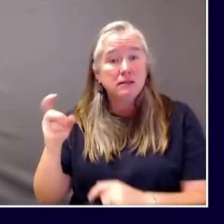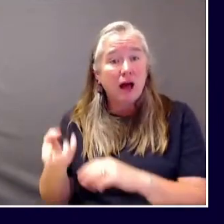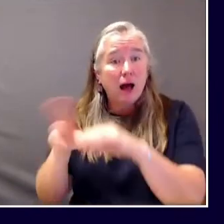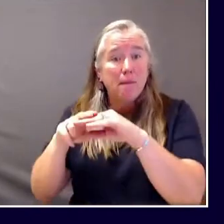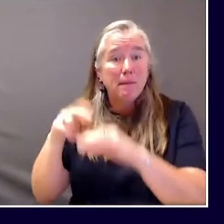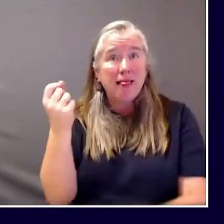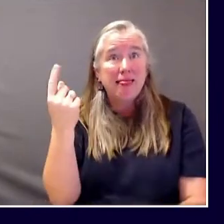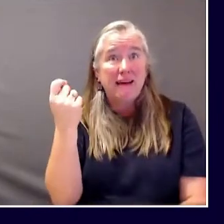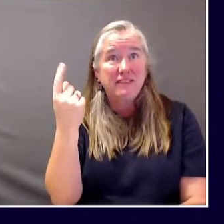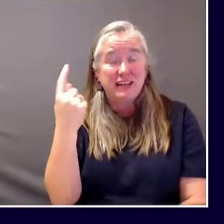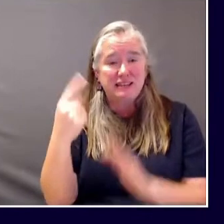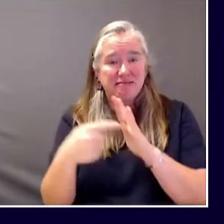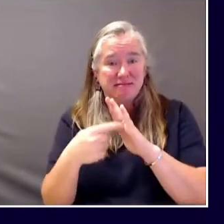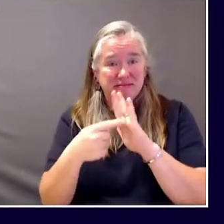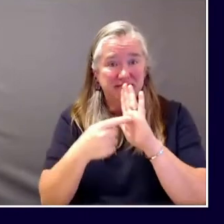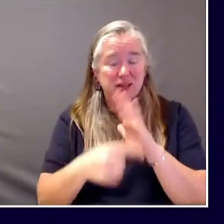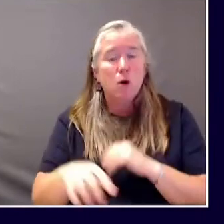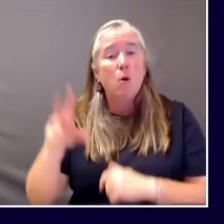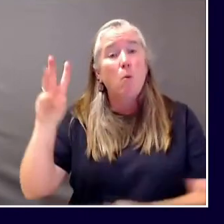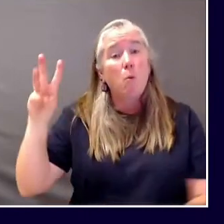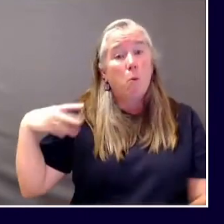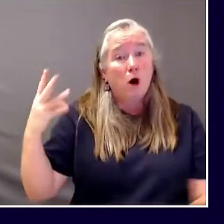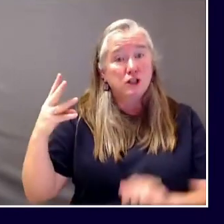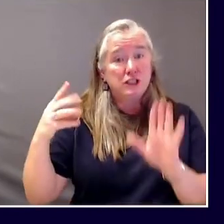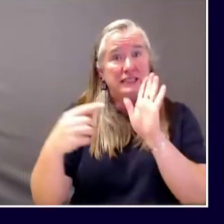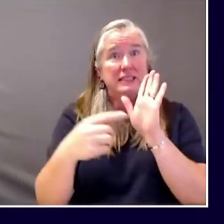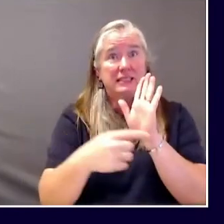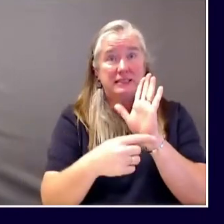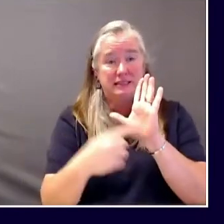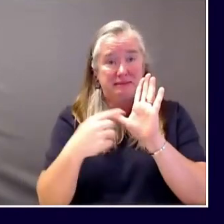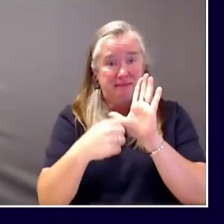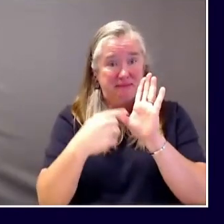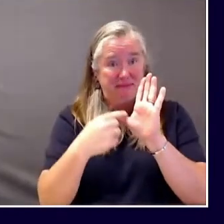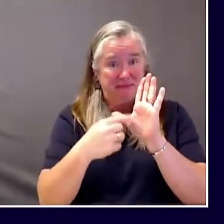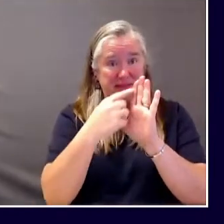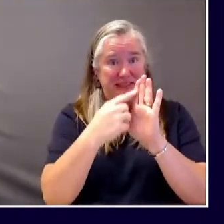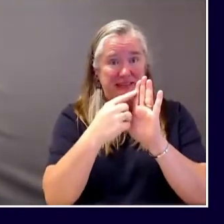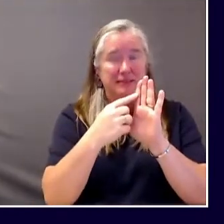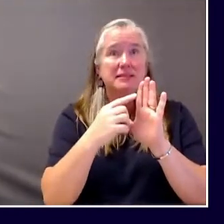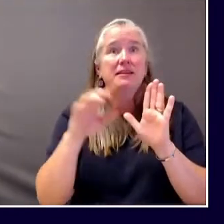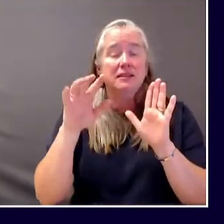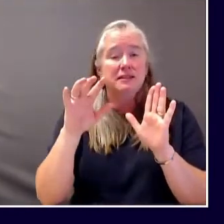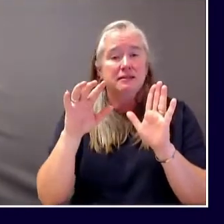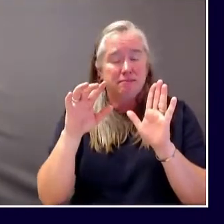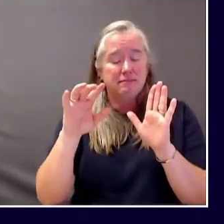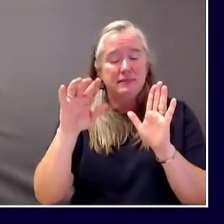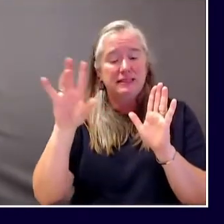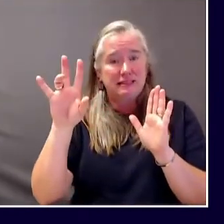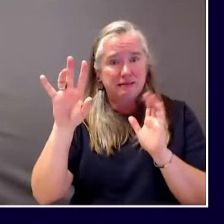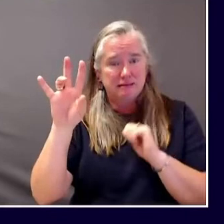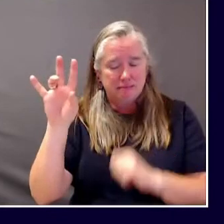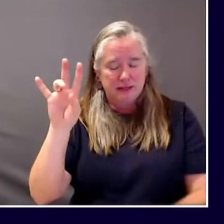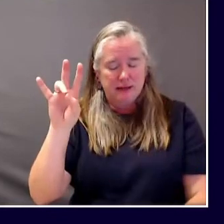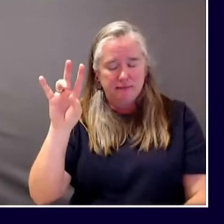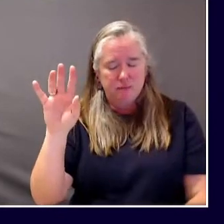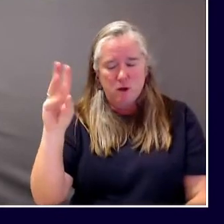in the past day we see that there been significant some significant and concerning trends taking a step back you go back to Sunday there have now been a total of two hundred and fifty cases of covert nineteen that have been reported to the state from Sunday through today just going on two cases